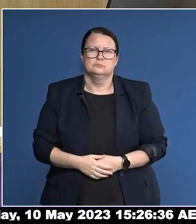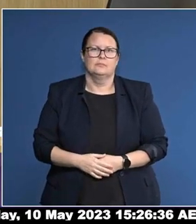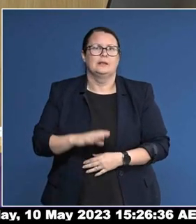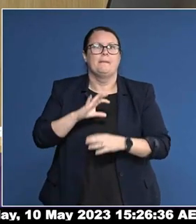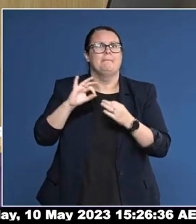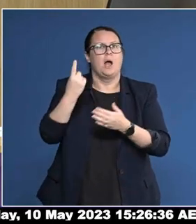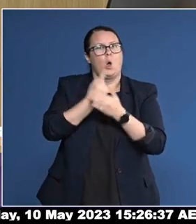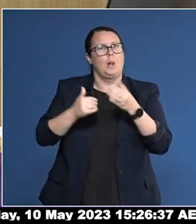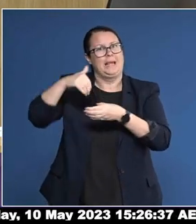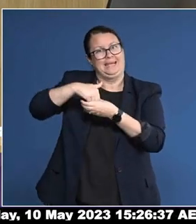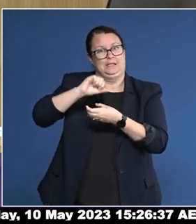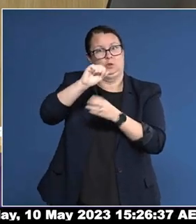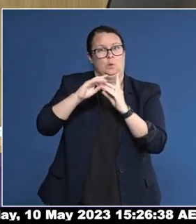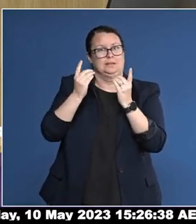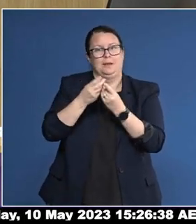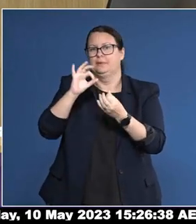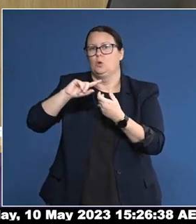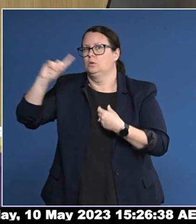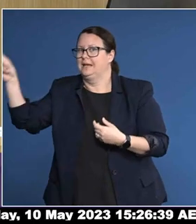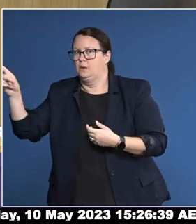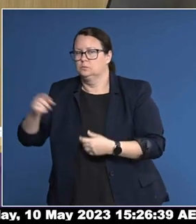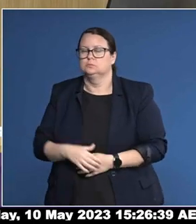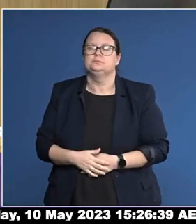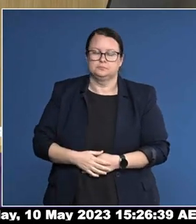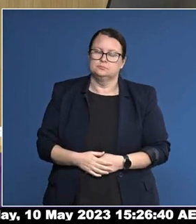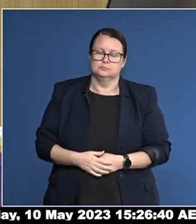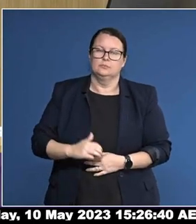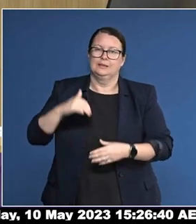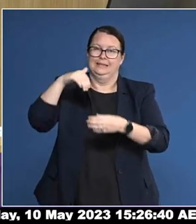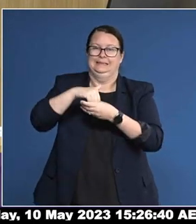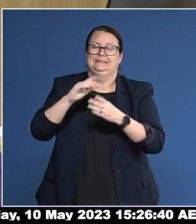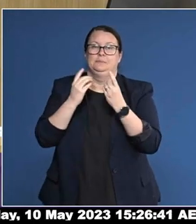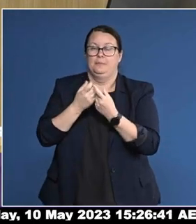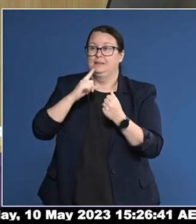Within the department, who then work with the staff member, and then they